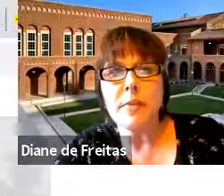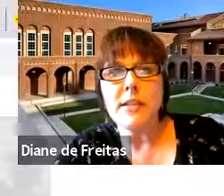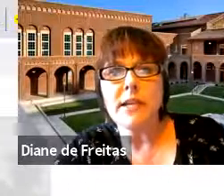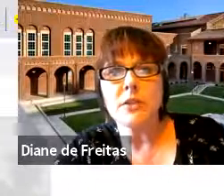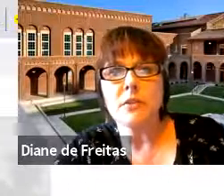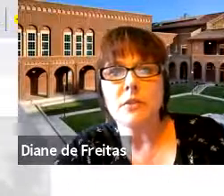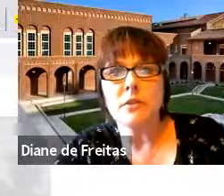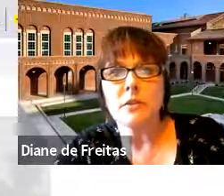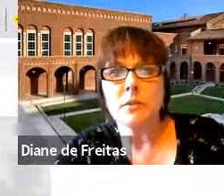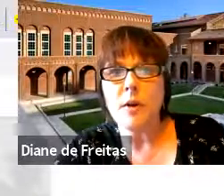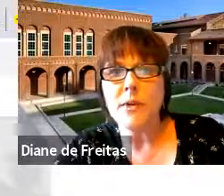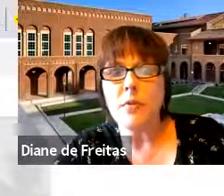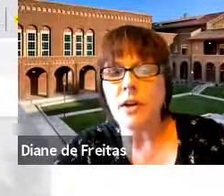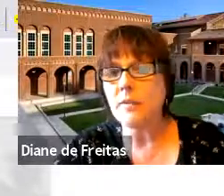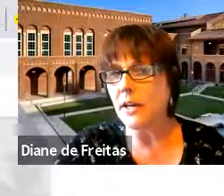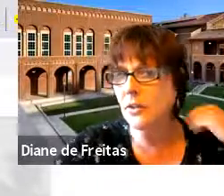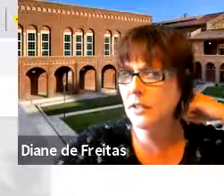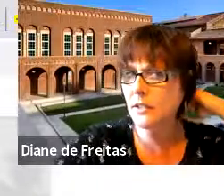public side? Because you're probably not where I'm at. Right?